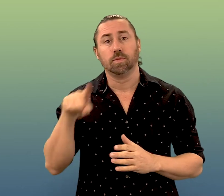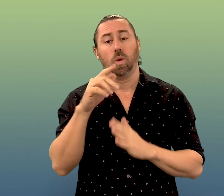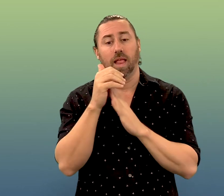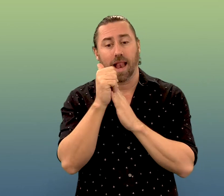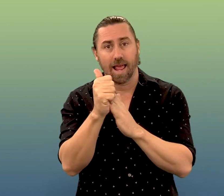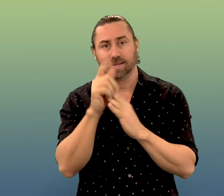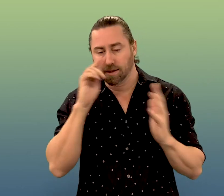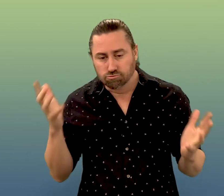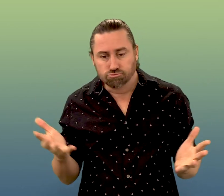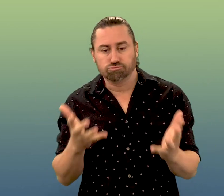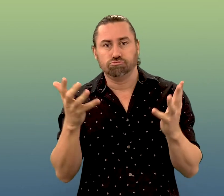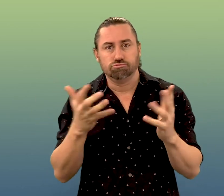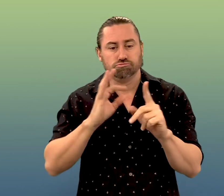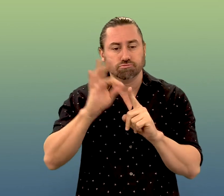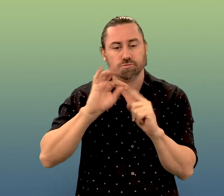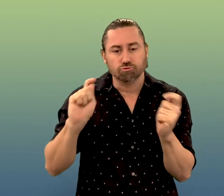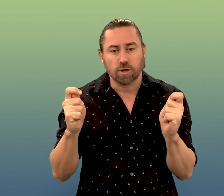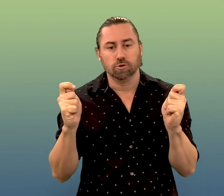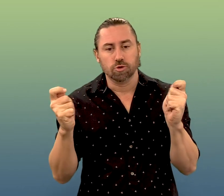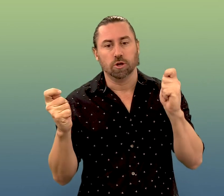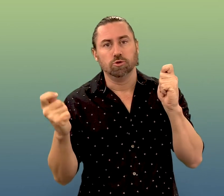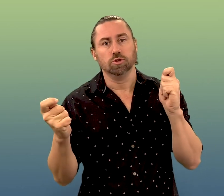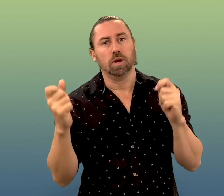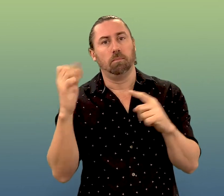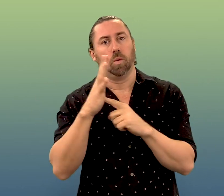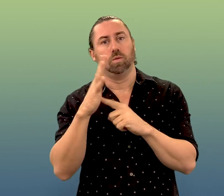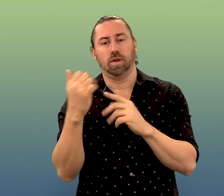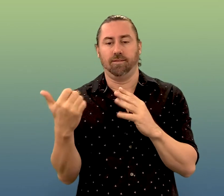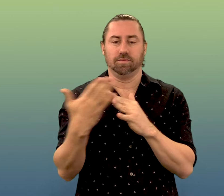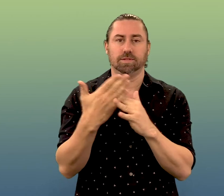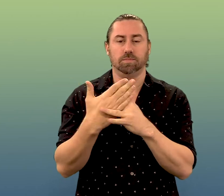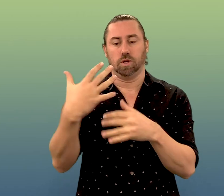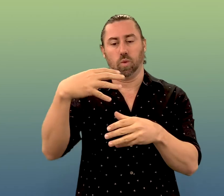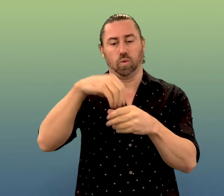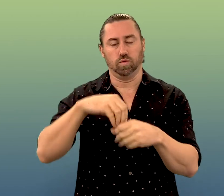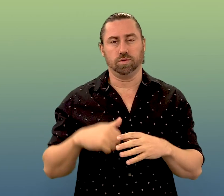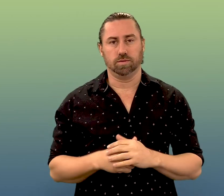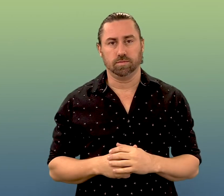Change led by leaders who drive the cultural shift towards accessibility and inclusion.